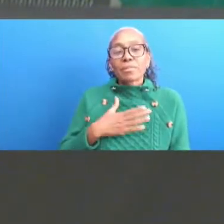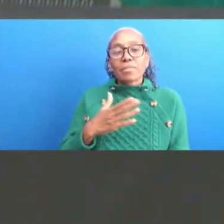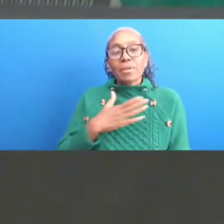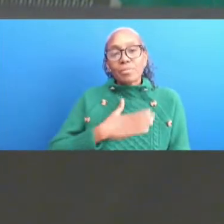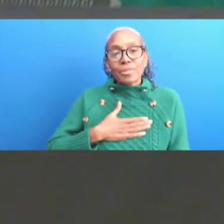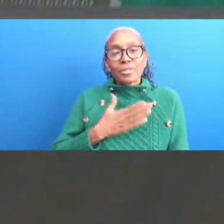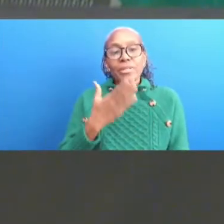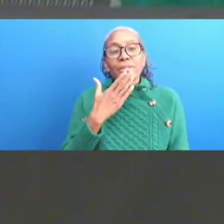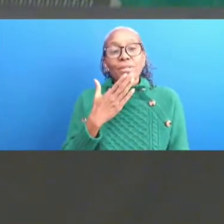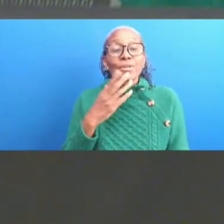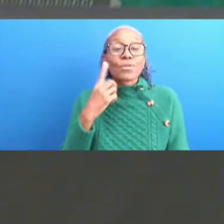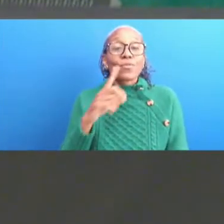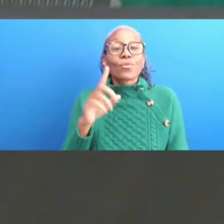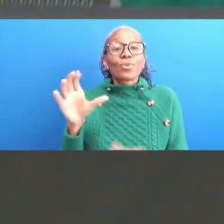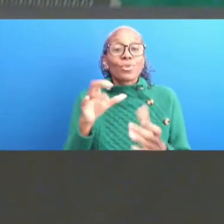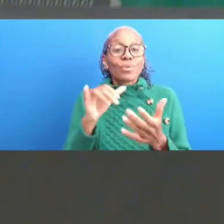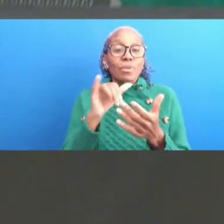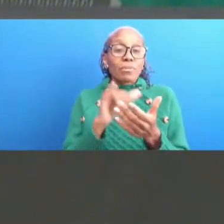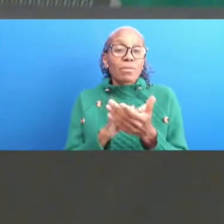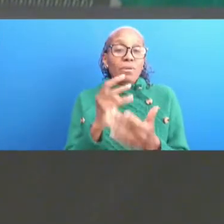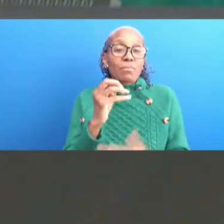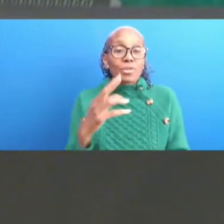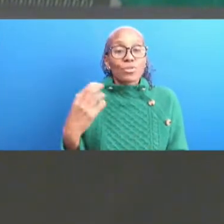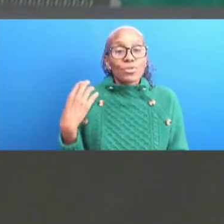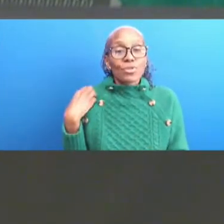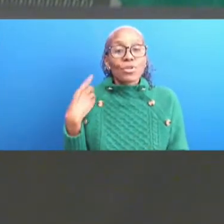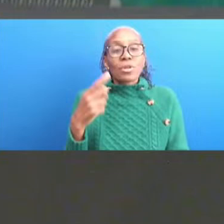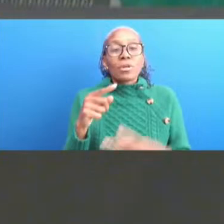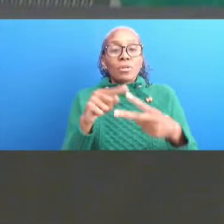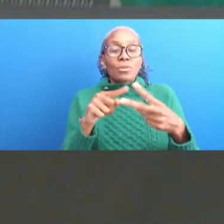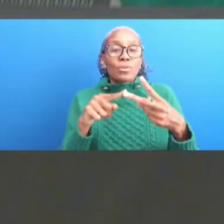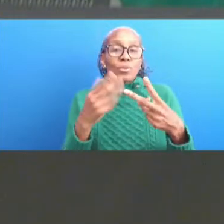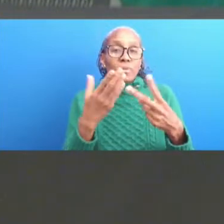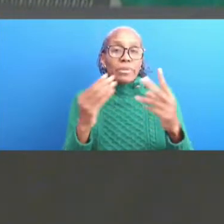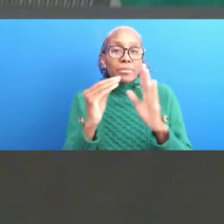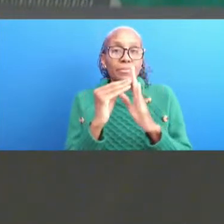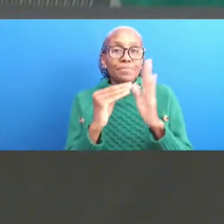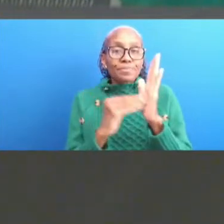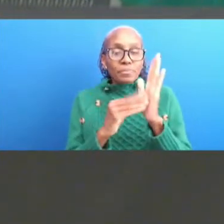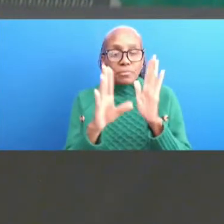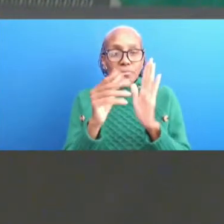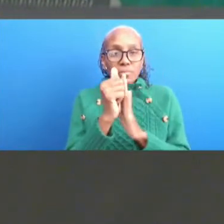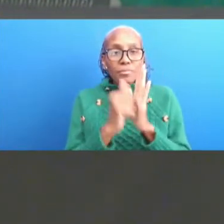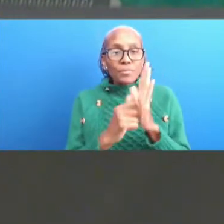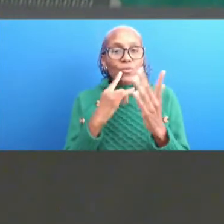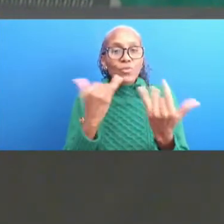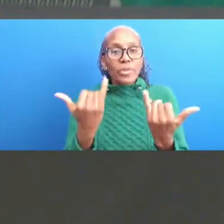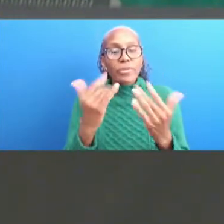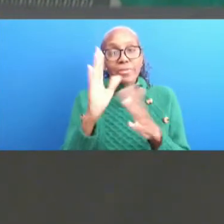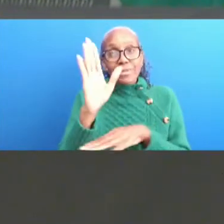WAY. MR. MANAGER, WHY DON'T WE TURN IT OVER TO YOU? YES, SIR. IT'S MY PLEASURE.